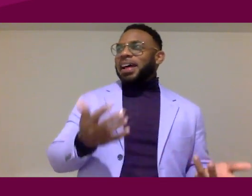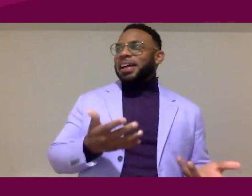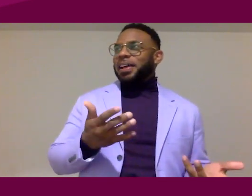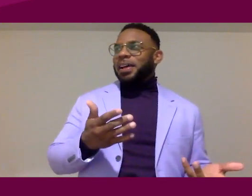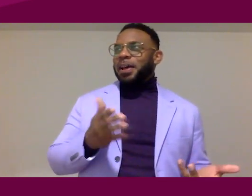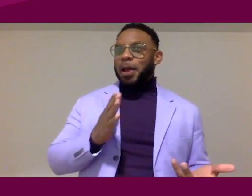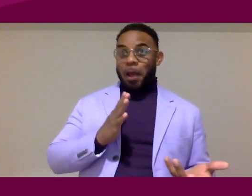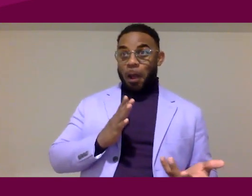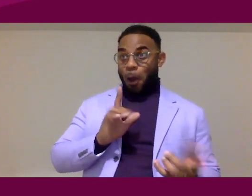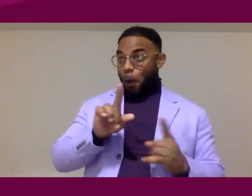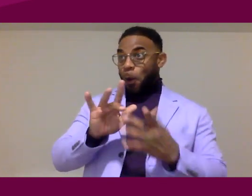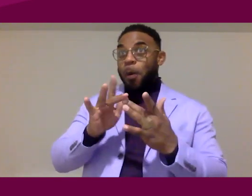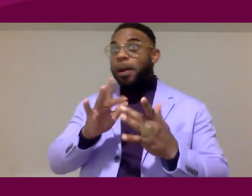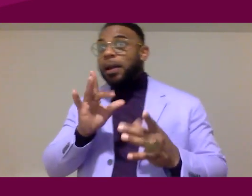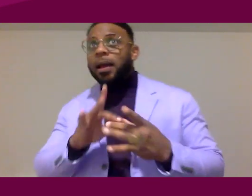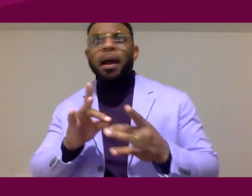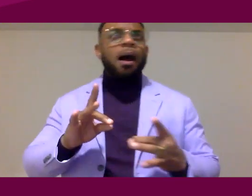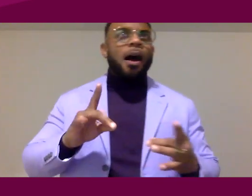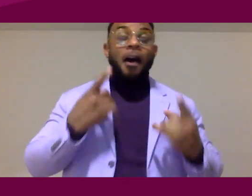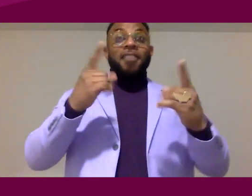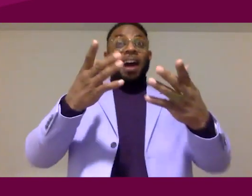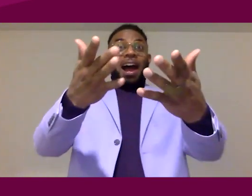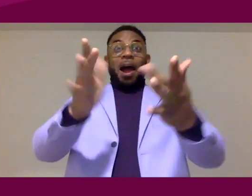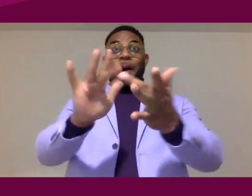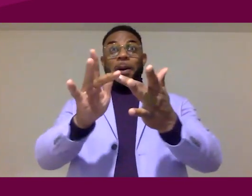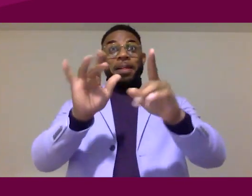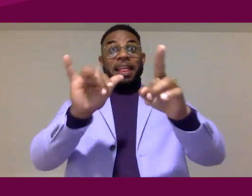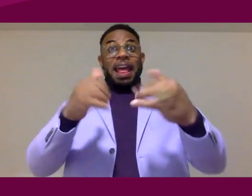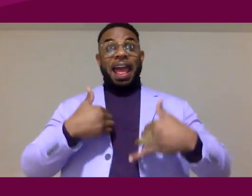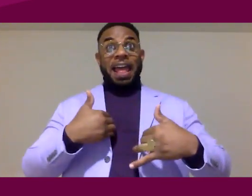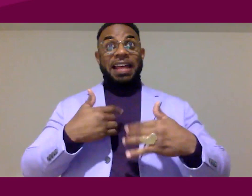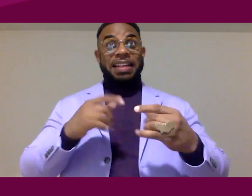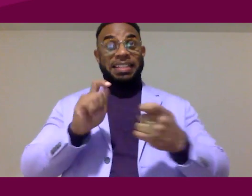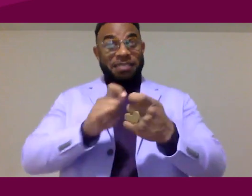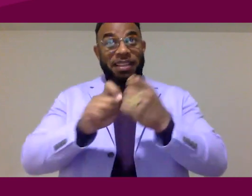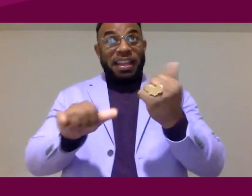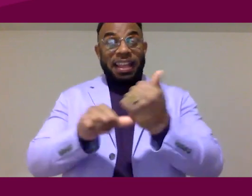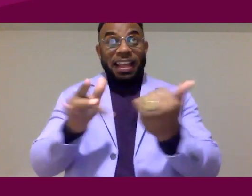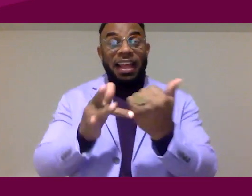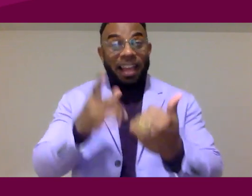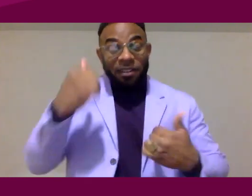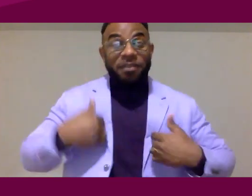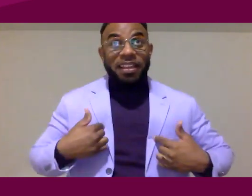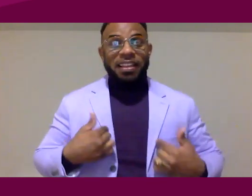to your website and saying, oh, finally a website that has assistive technology for me.